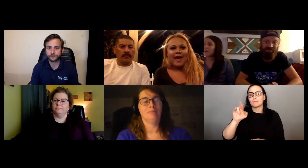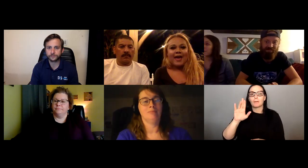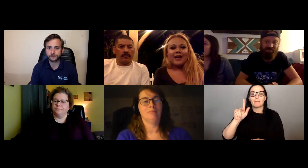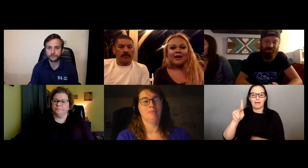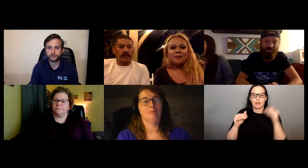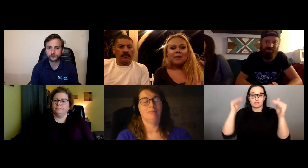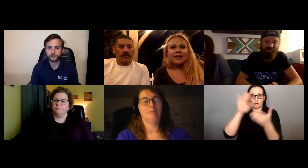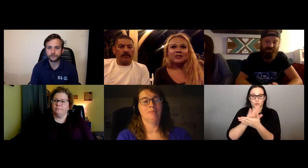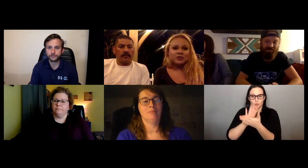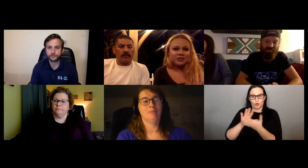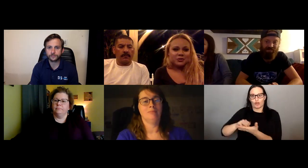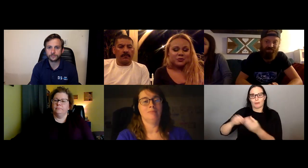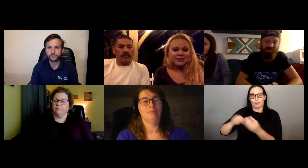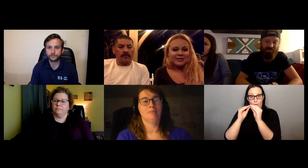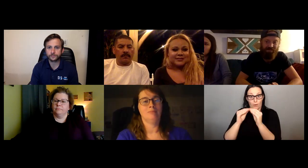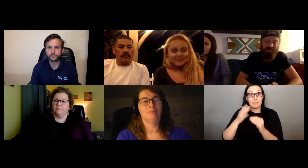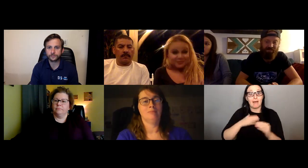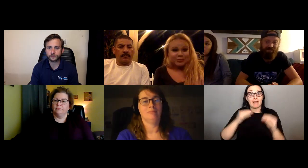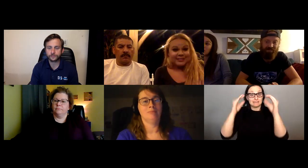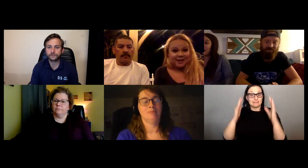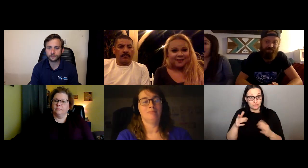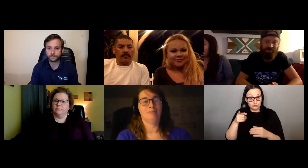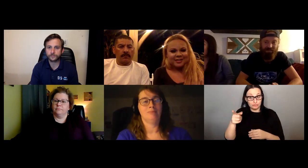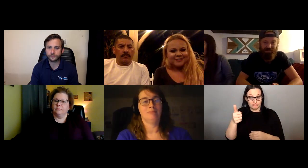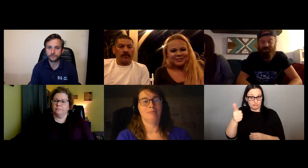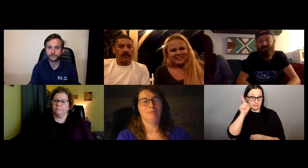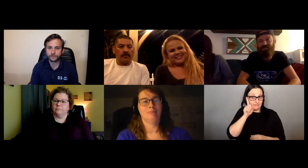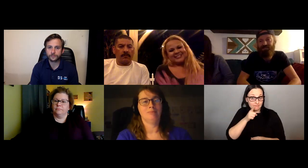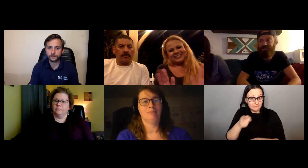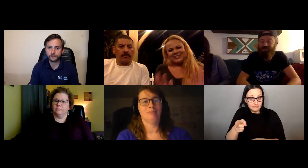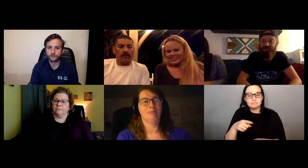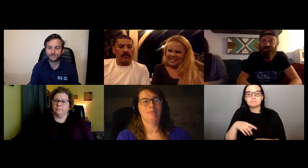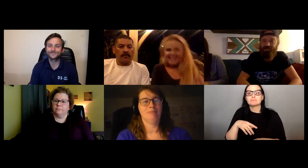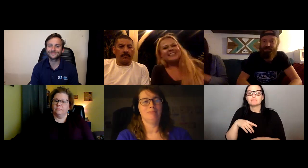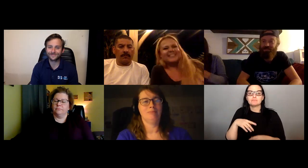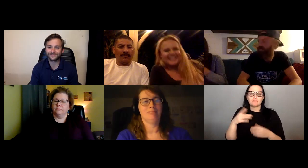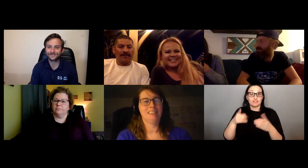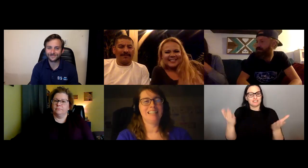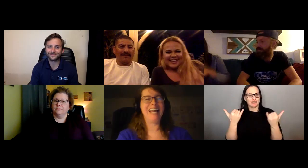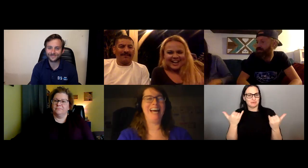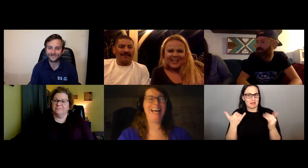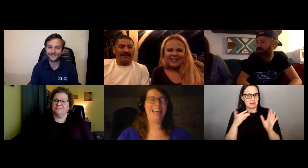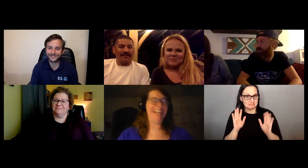and my instructor who was who's deaf